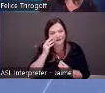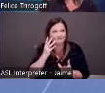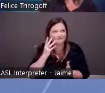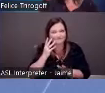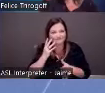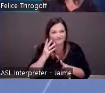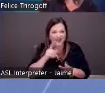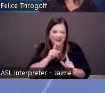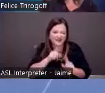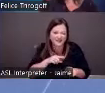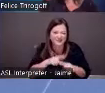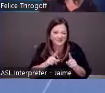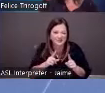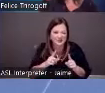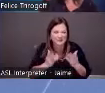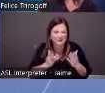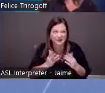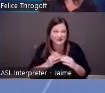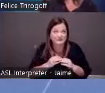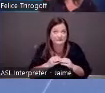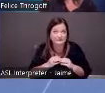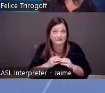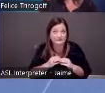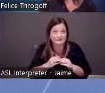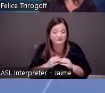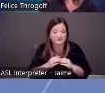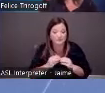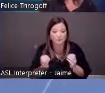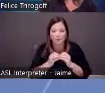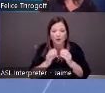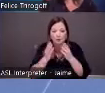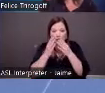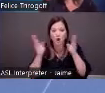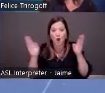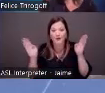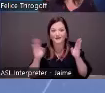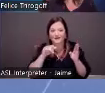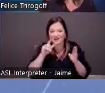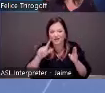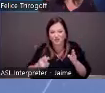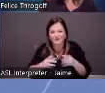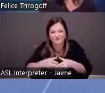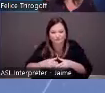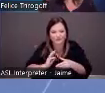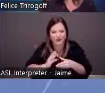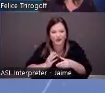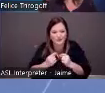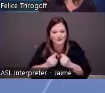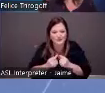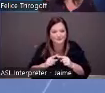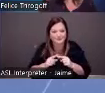but maybe also looking more broadly, not just to our team but any research team, is we have been in talks